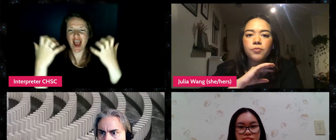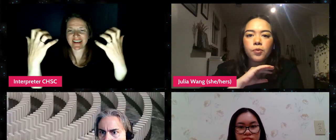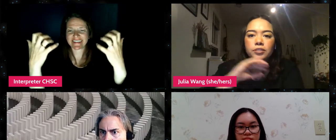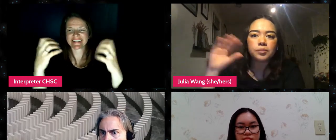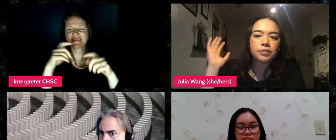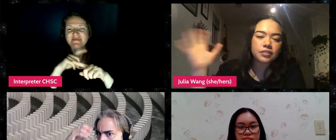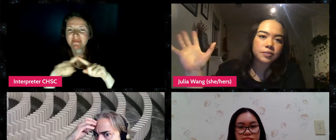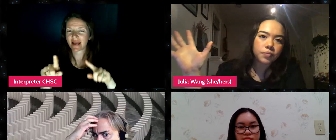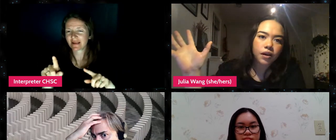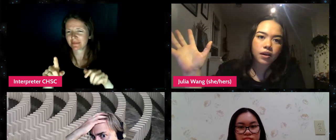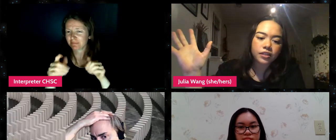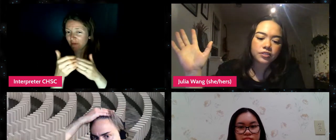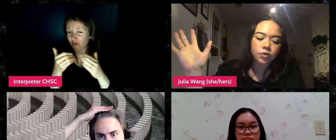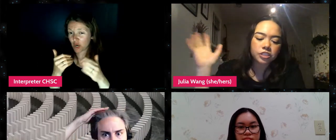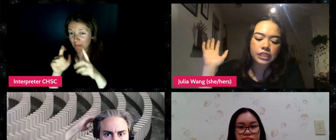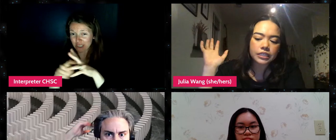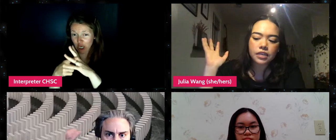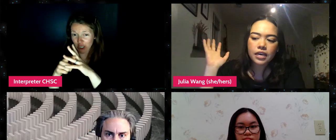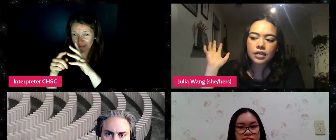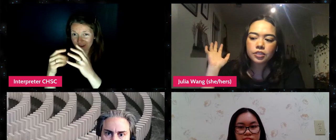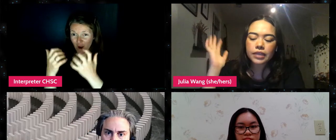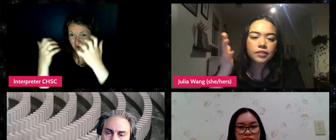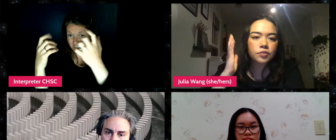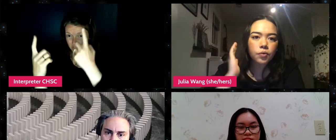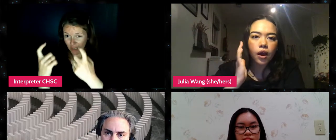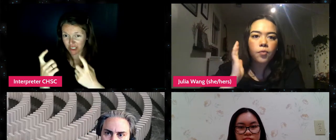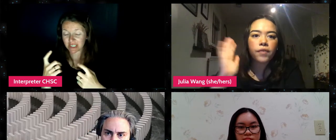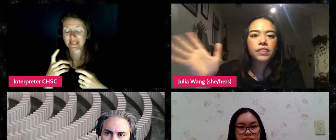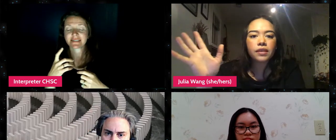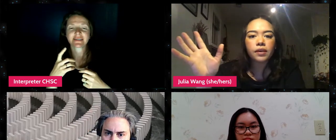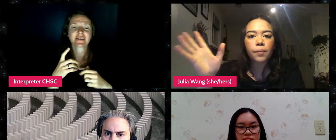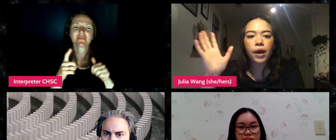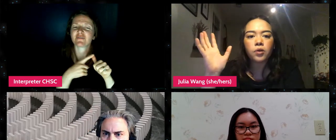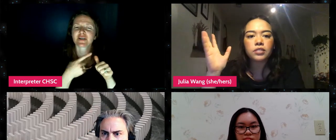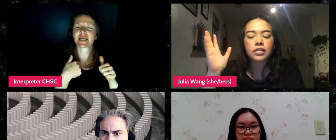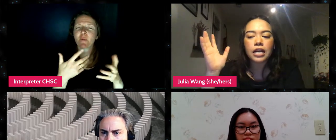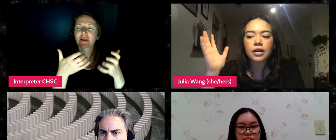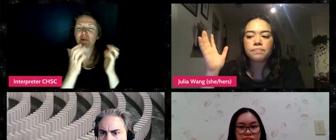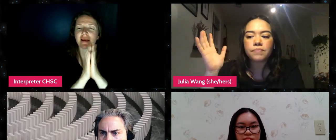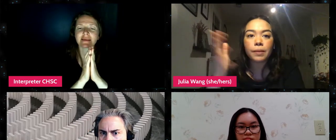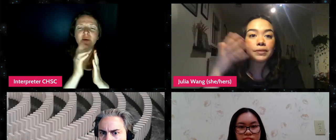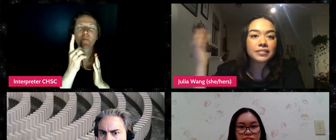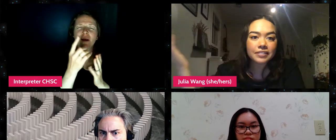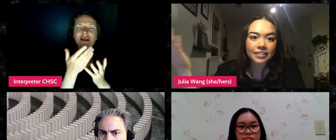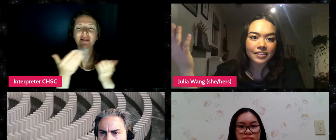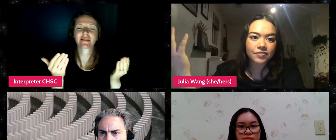before we jump into some audience questions, just ask one thing about the business side of things.